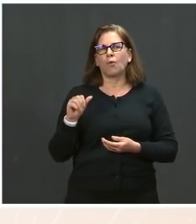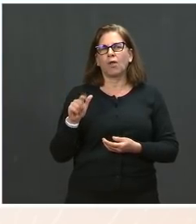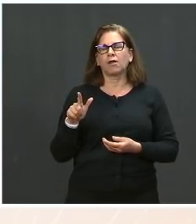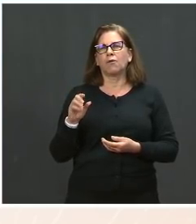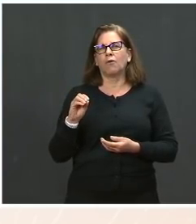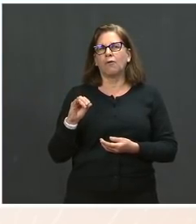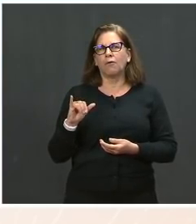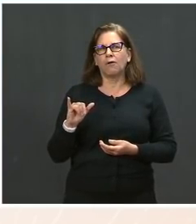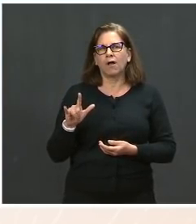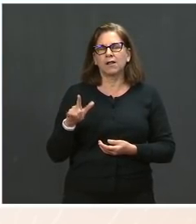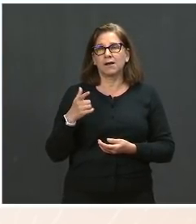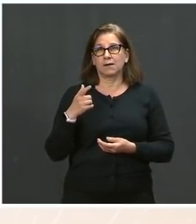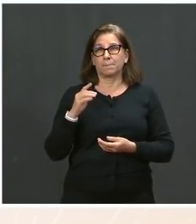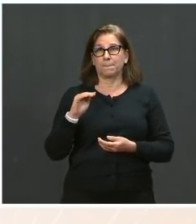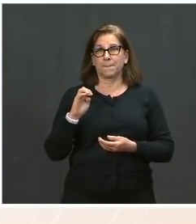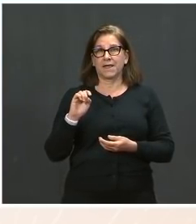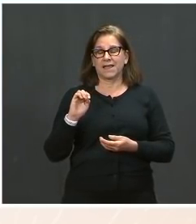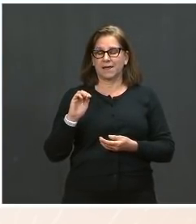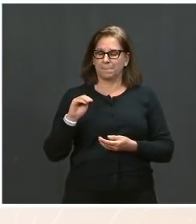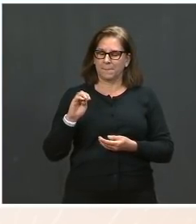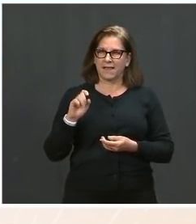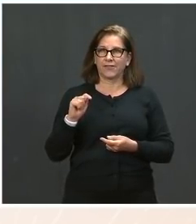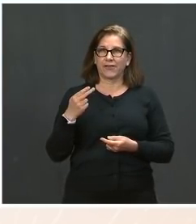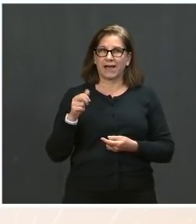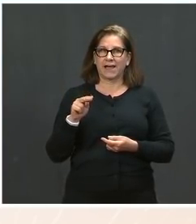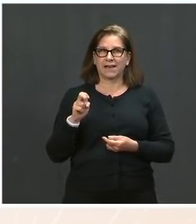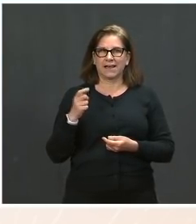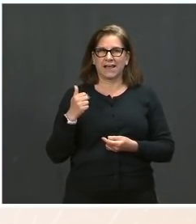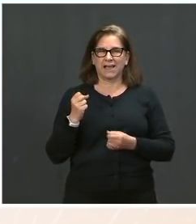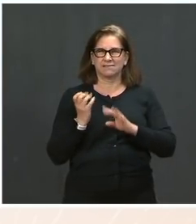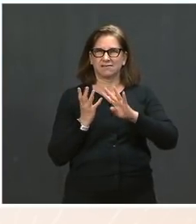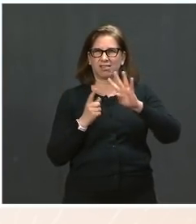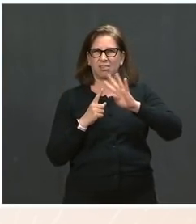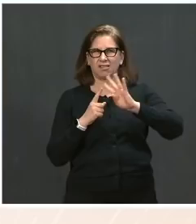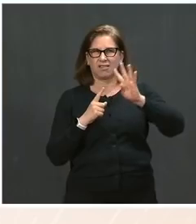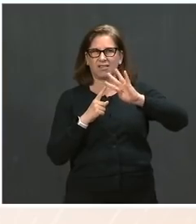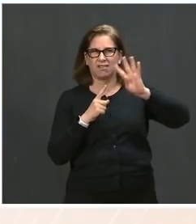methane is an extremely potent and dangerous greenhouse gas.